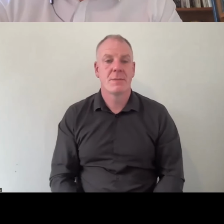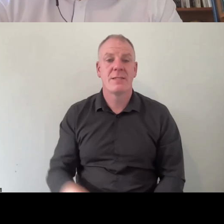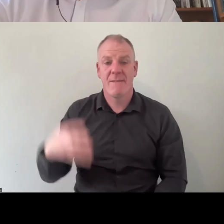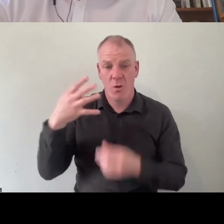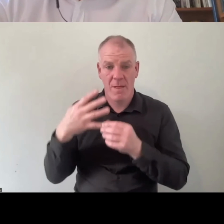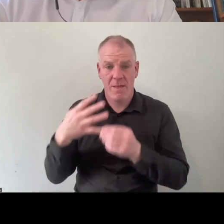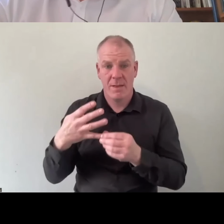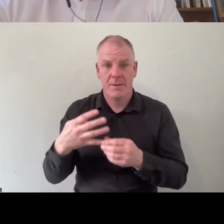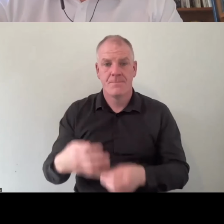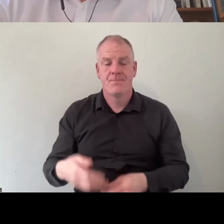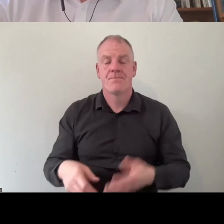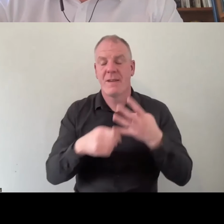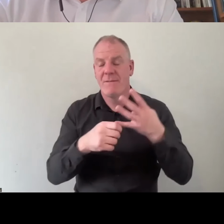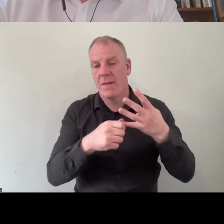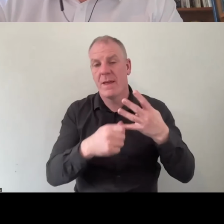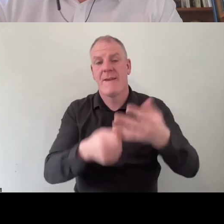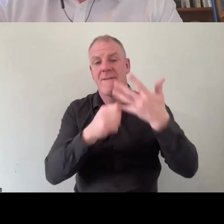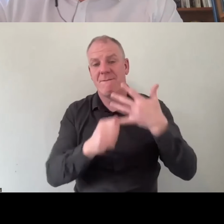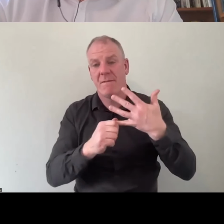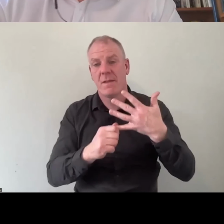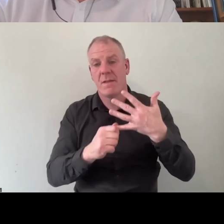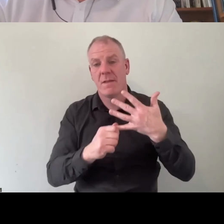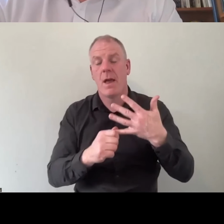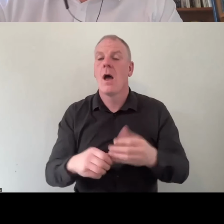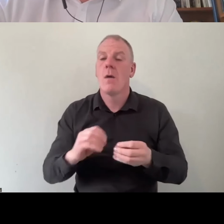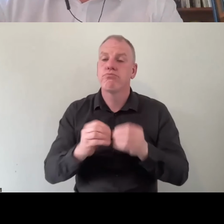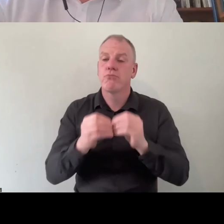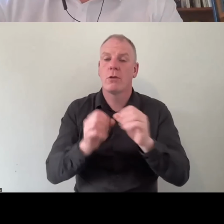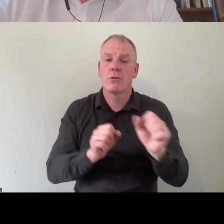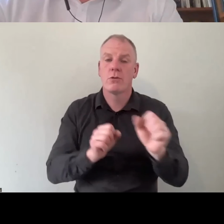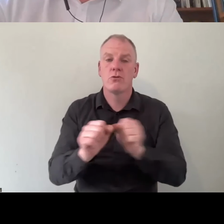Number five is products and services. I always highlight this as a really important one.